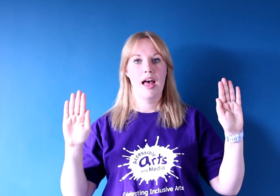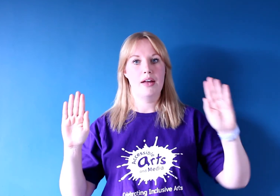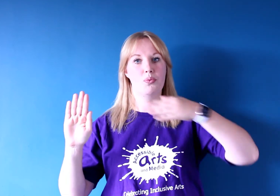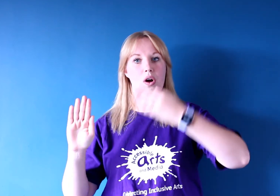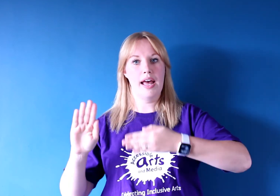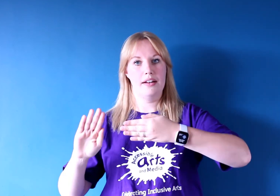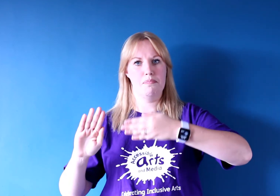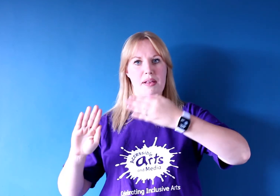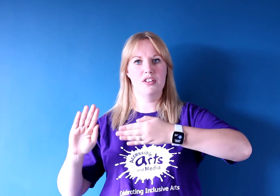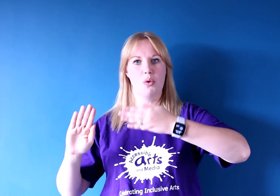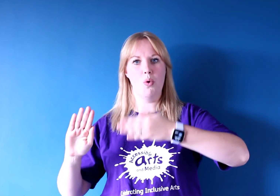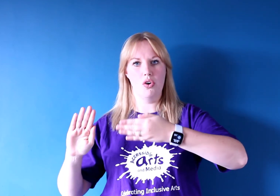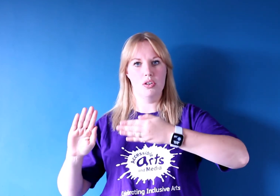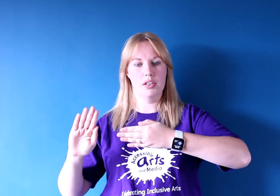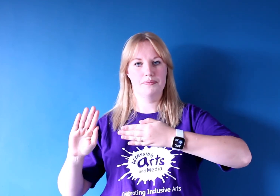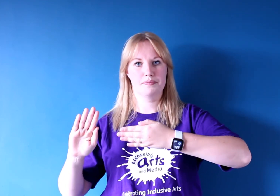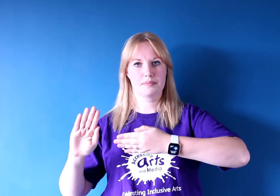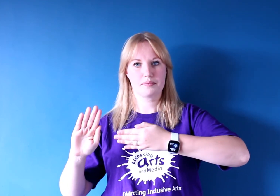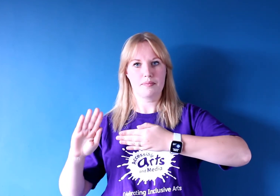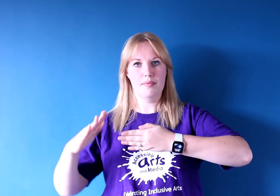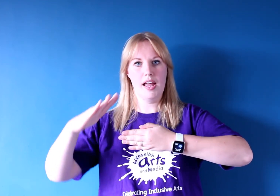and one hand builds a wall